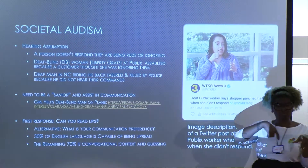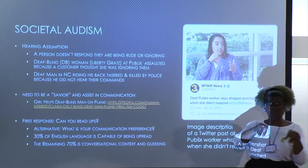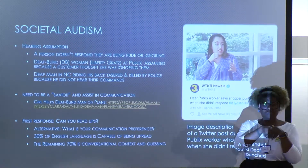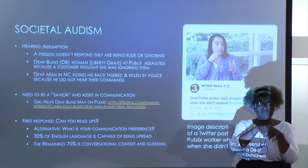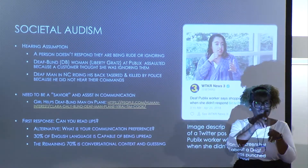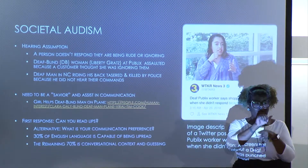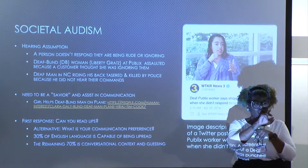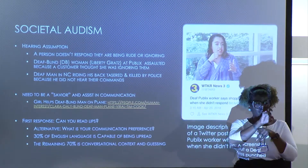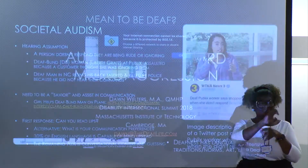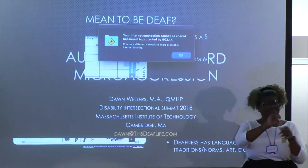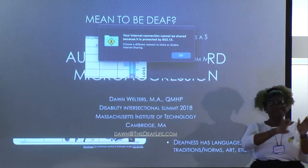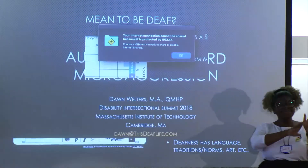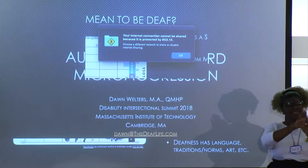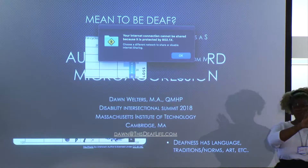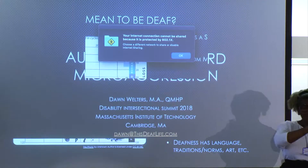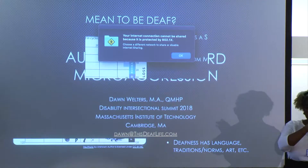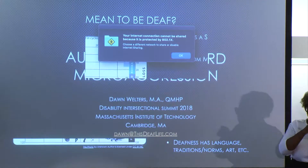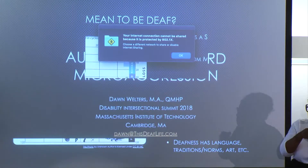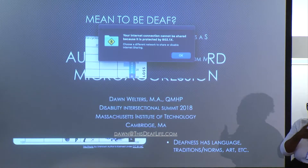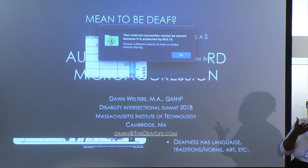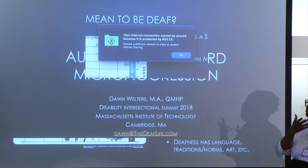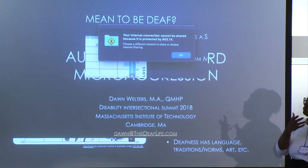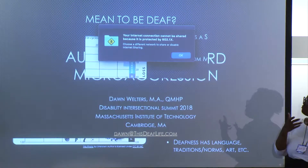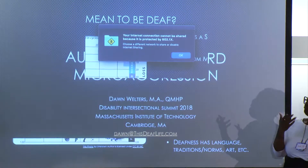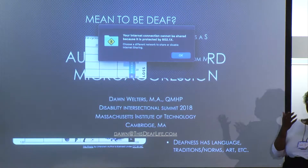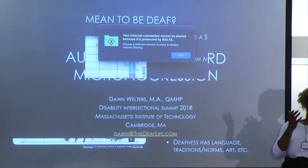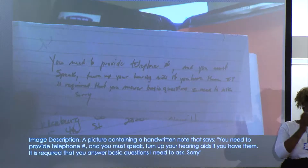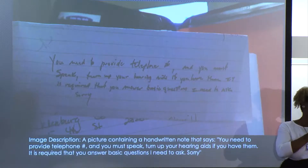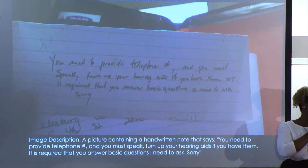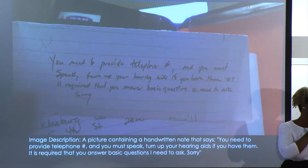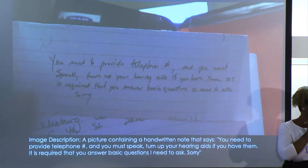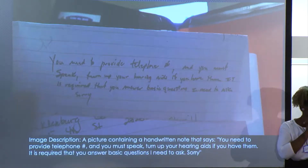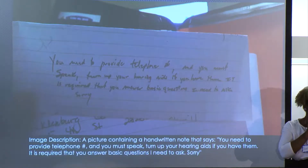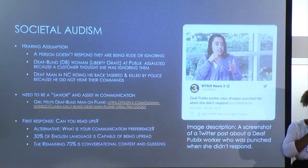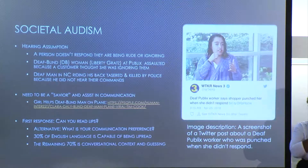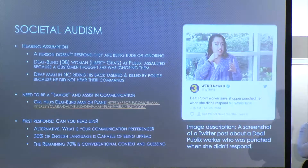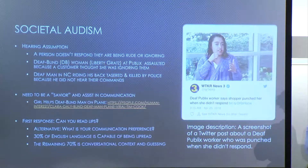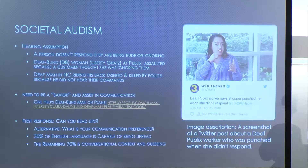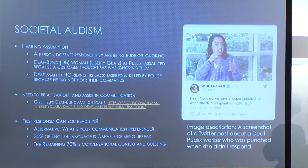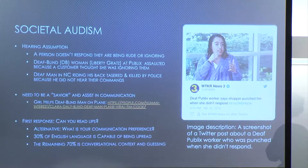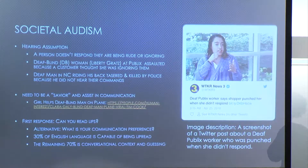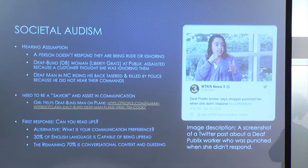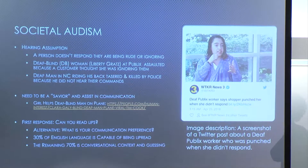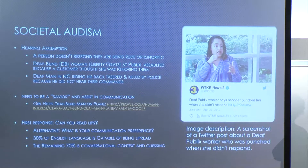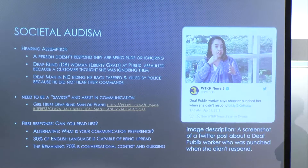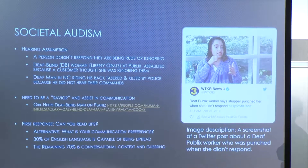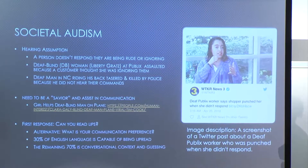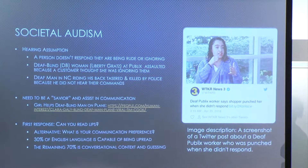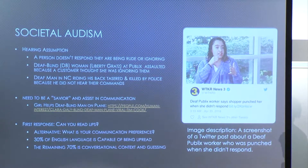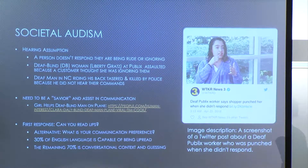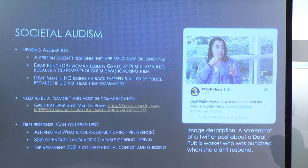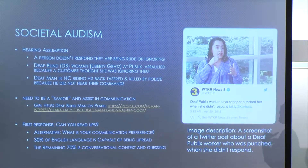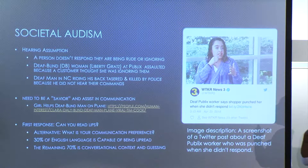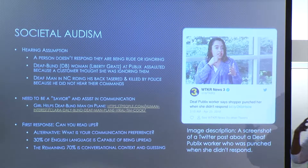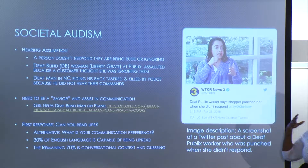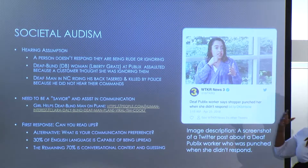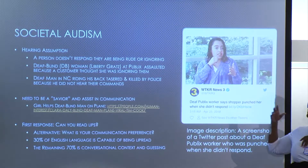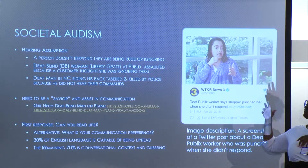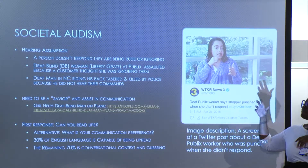So going to a greater level, we can talk about societal audism, moving outside the family.